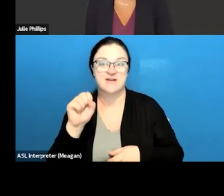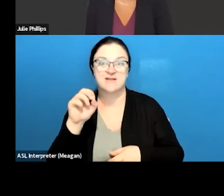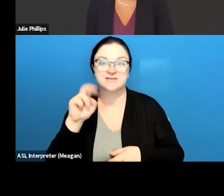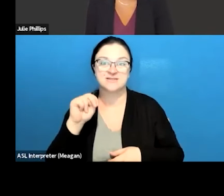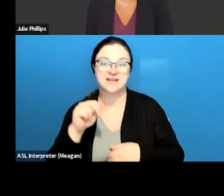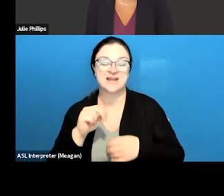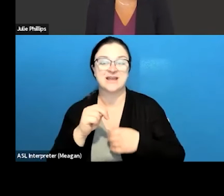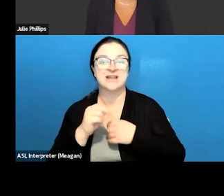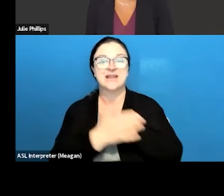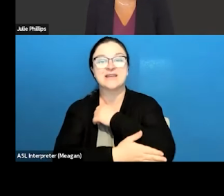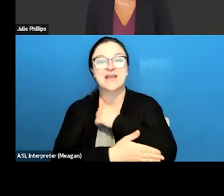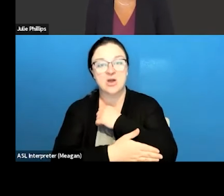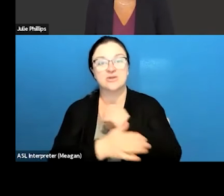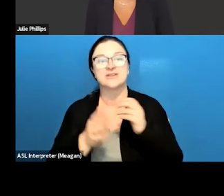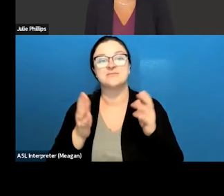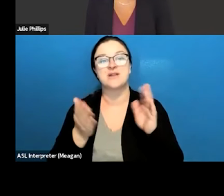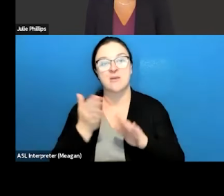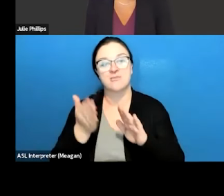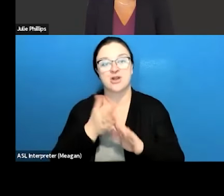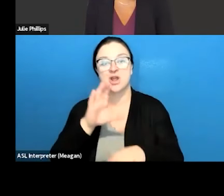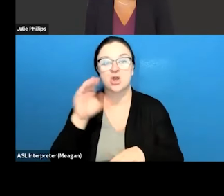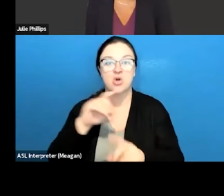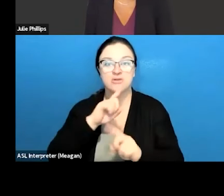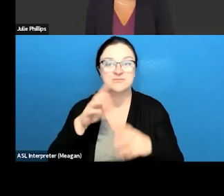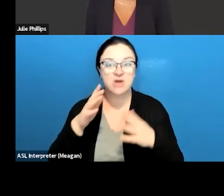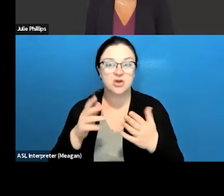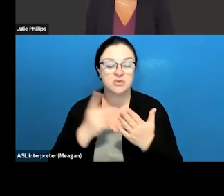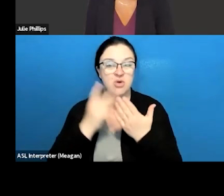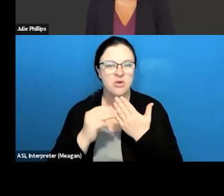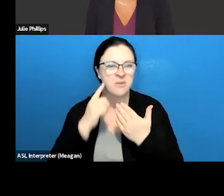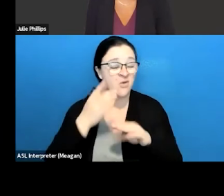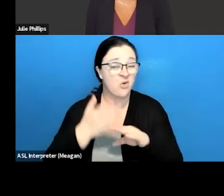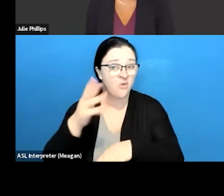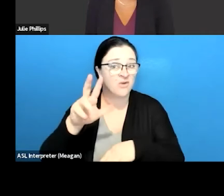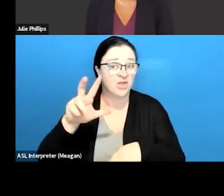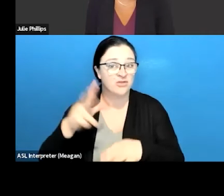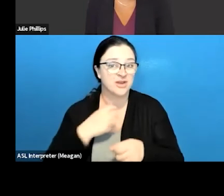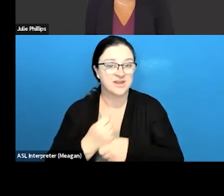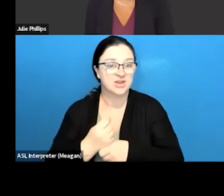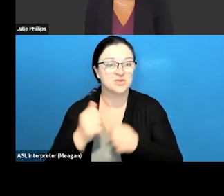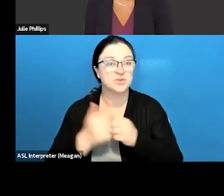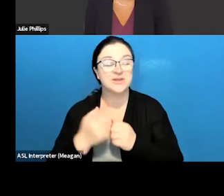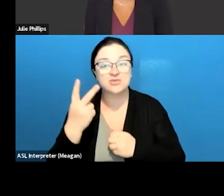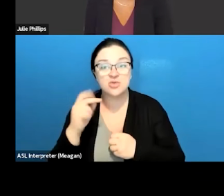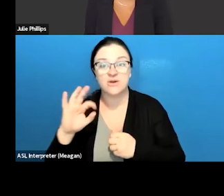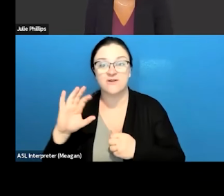a co-responder program for over three years now with two of our CCHBCs.